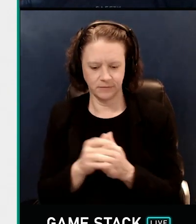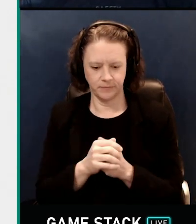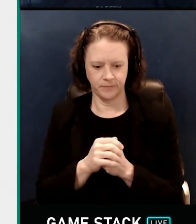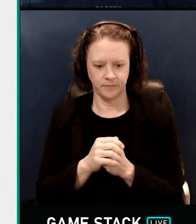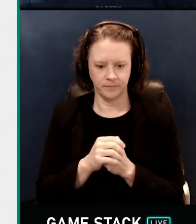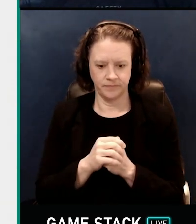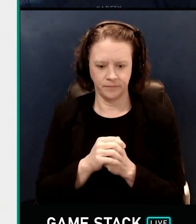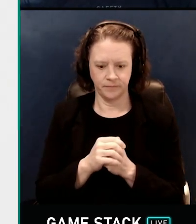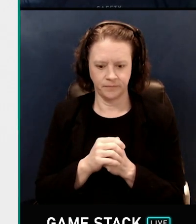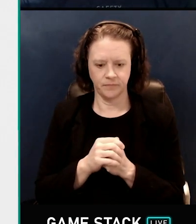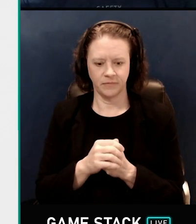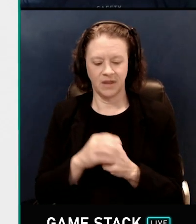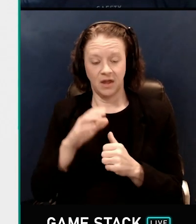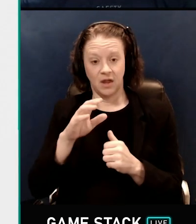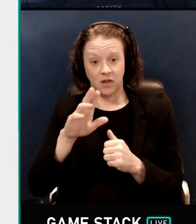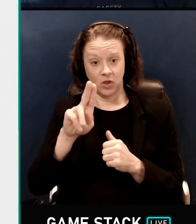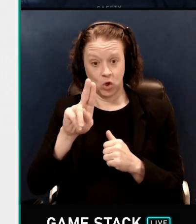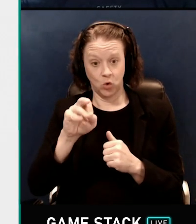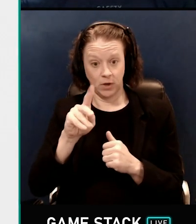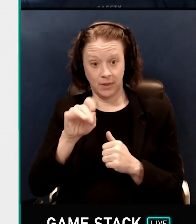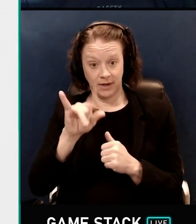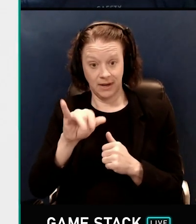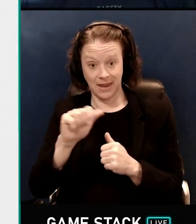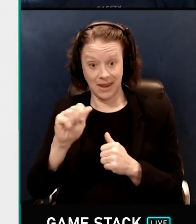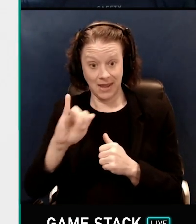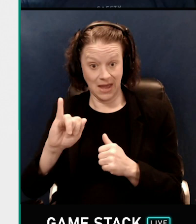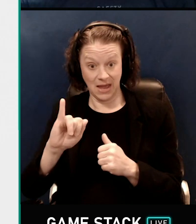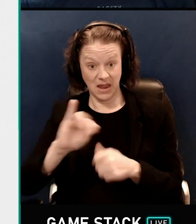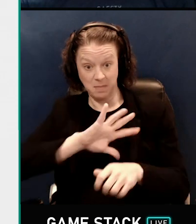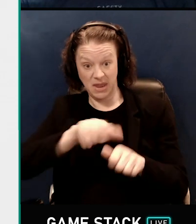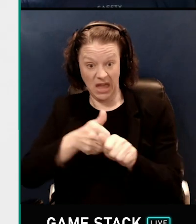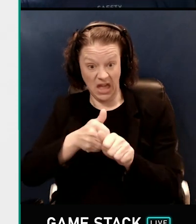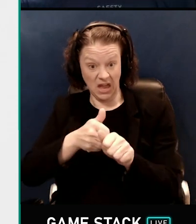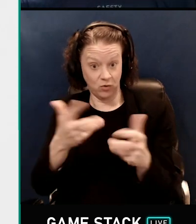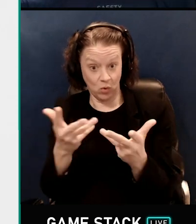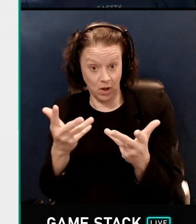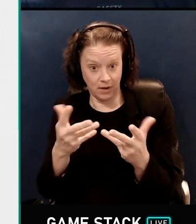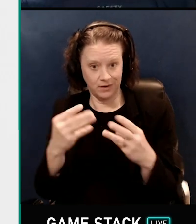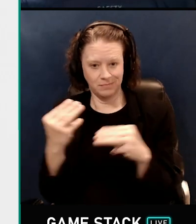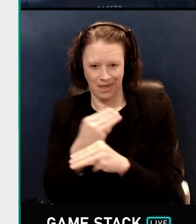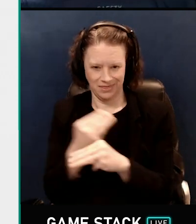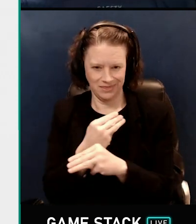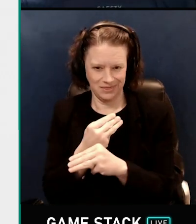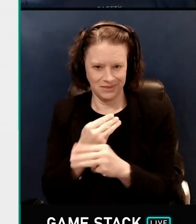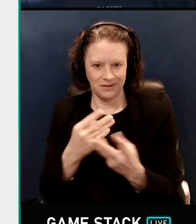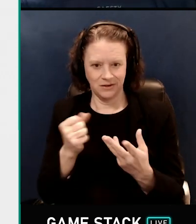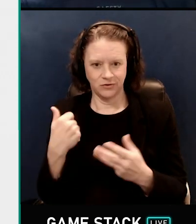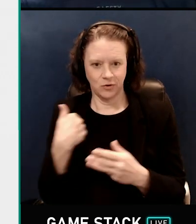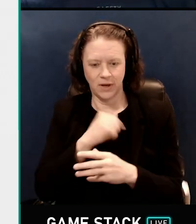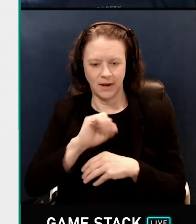Since the utility I it's really just a bunch of math behind the scenes, we can easily add in metrics if we want to